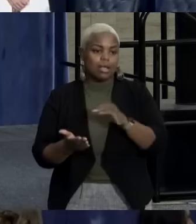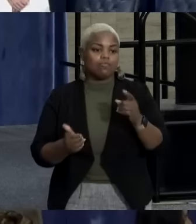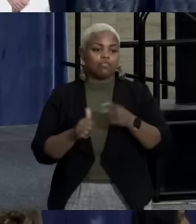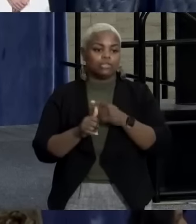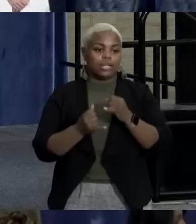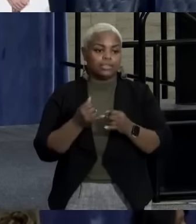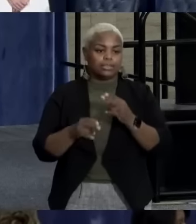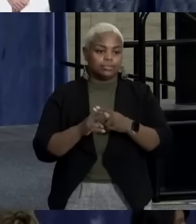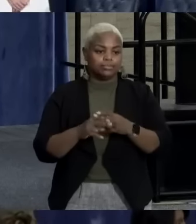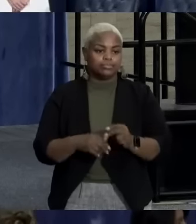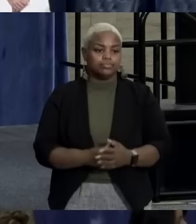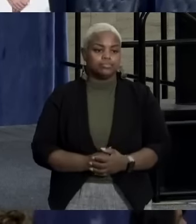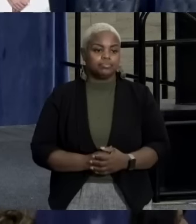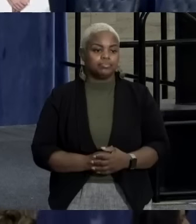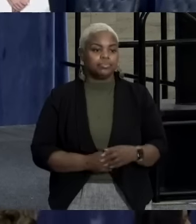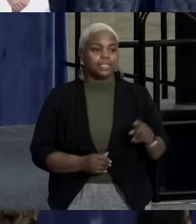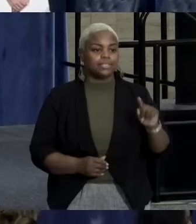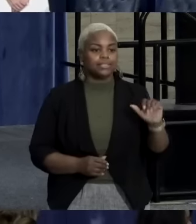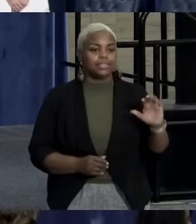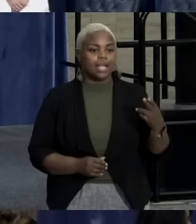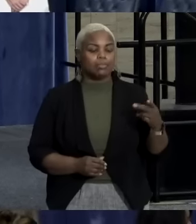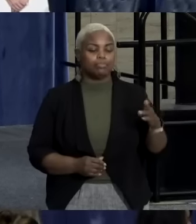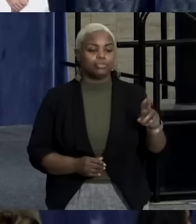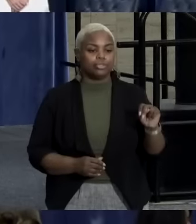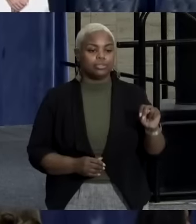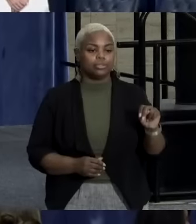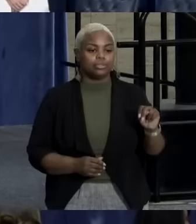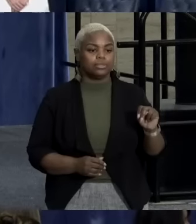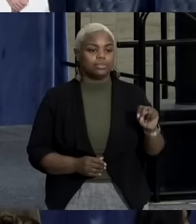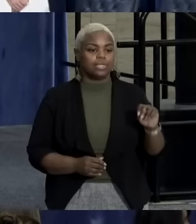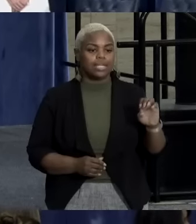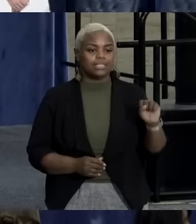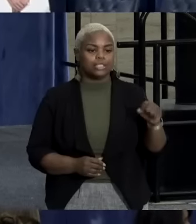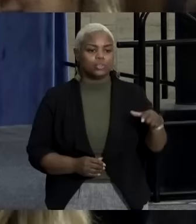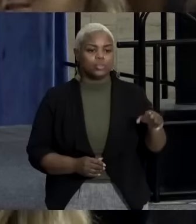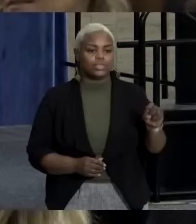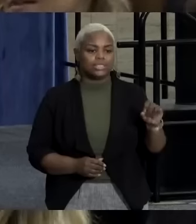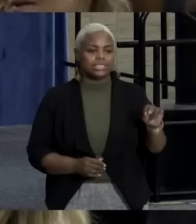Zachary Brennan: Sure. Zach Brennan, Endpoints News. I guess I'm curious as to how you can assess